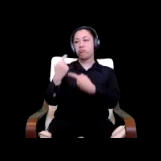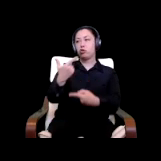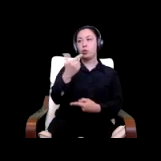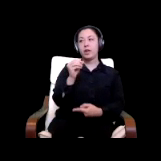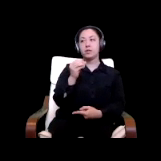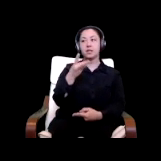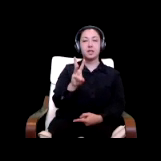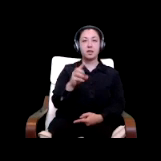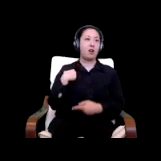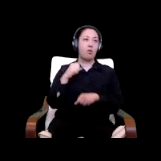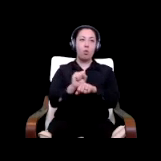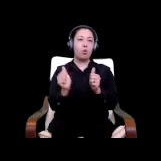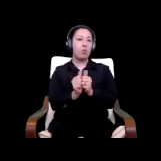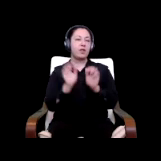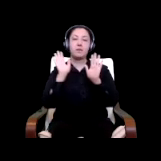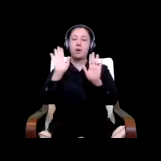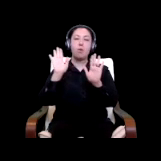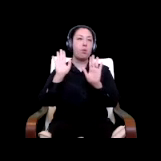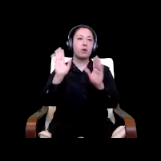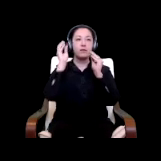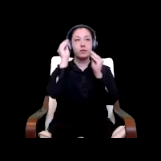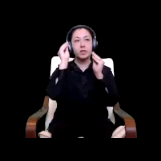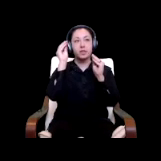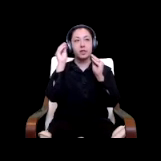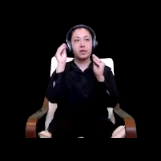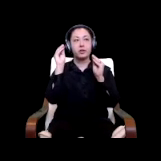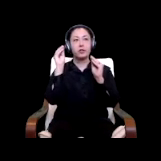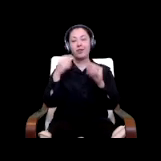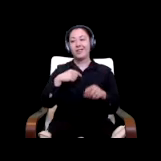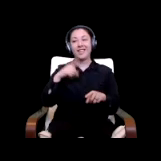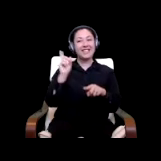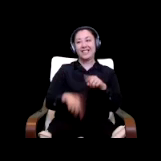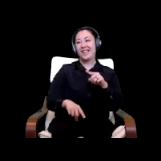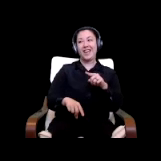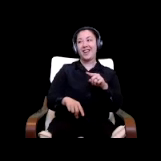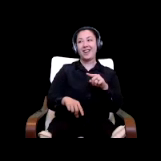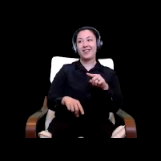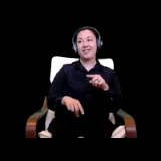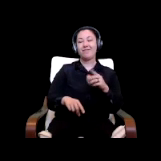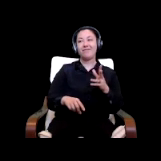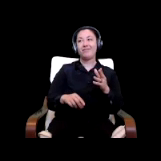and I would be -- I cannot go through the presentation without acknowledging that and